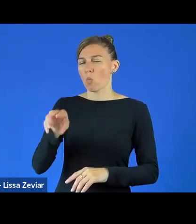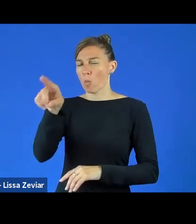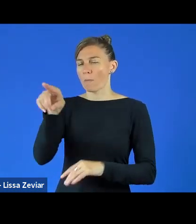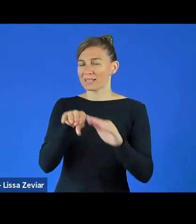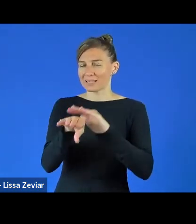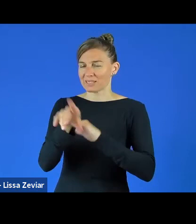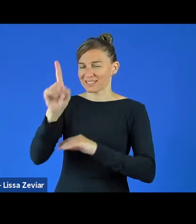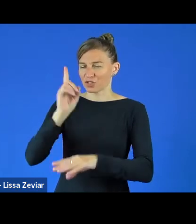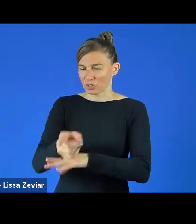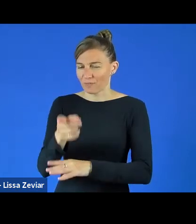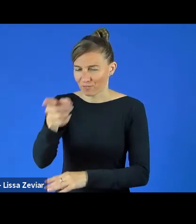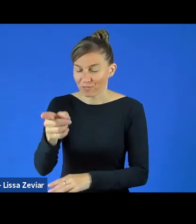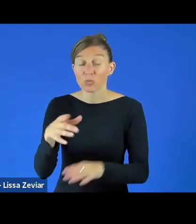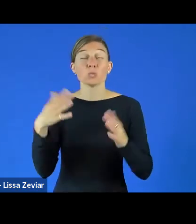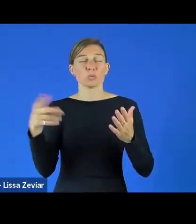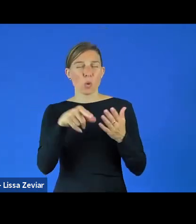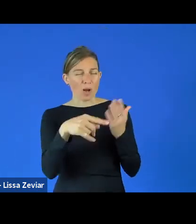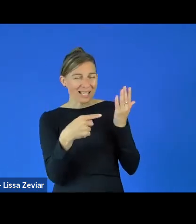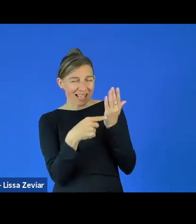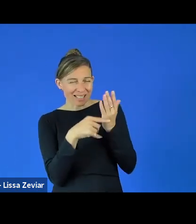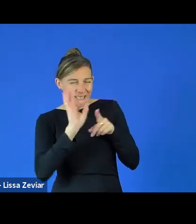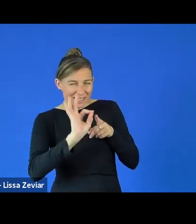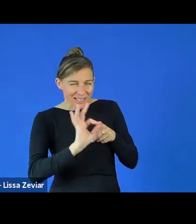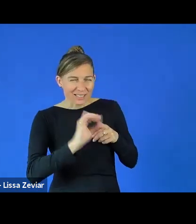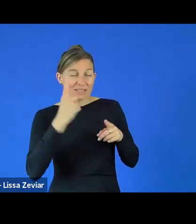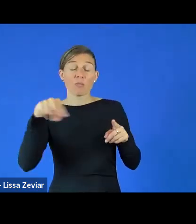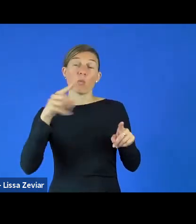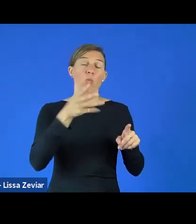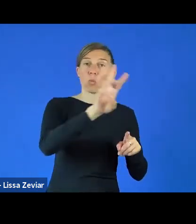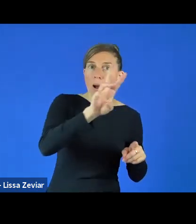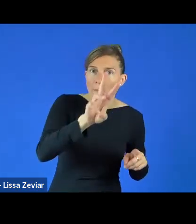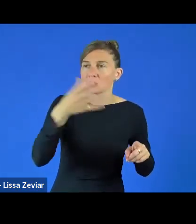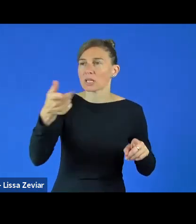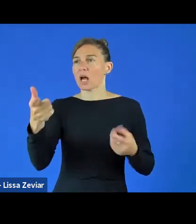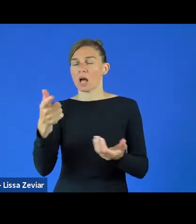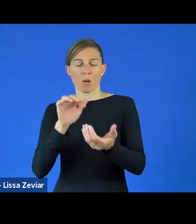technical requirements for websites and mobile applications are coherent